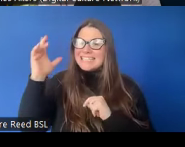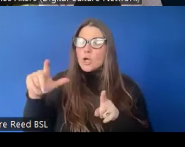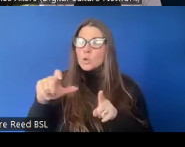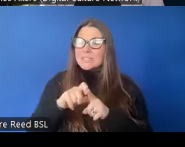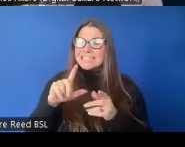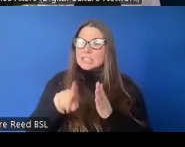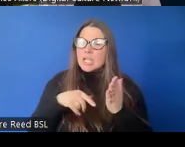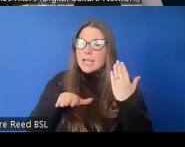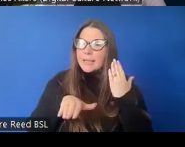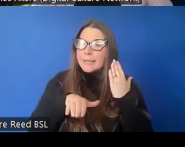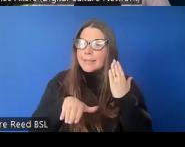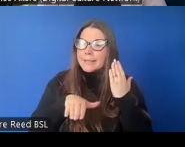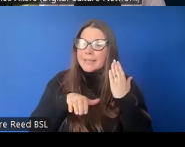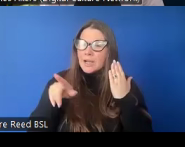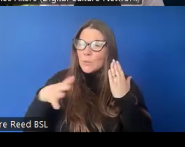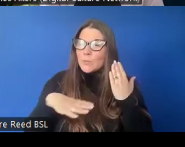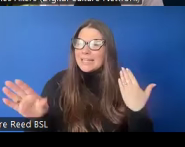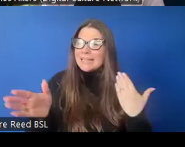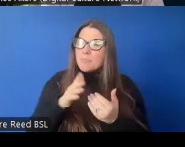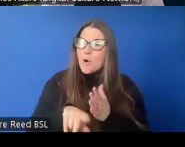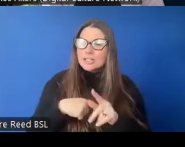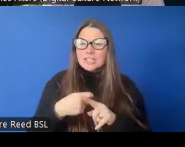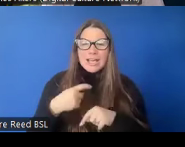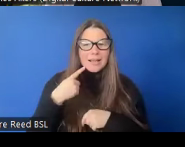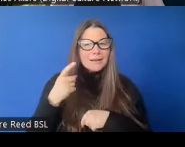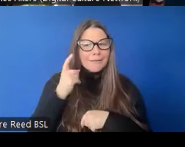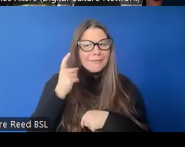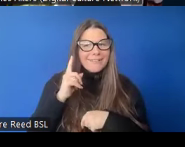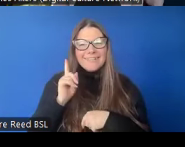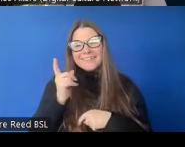I think he needs to do more podcasts and things like that himself. It'd be really good, really funny.